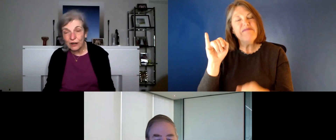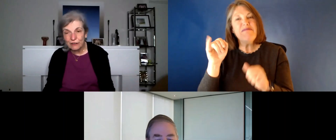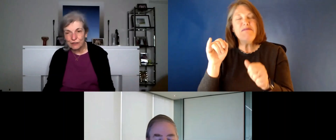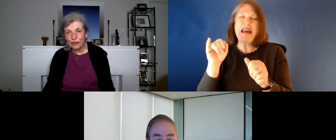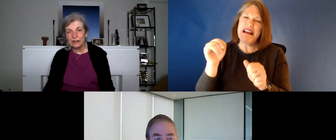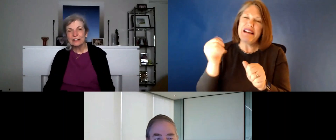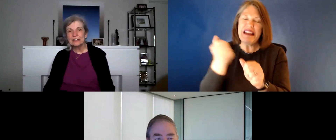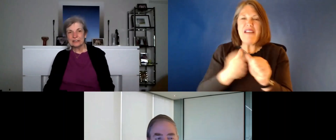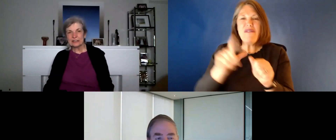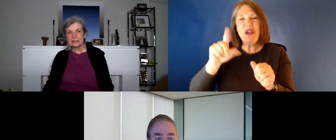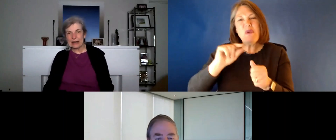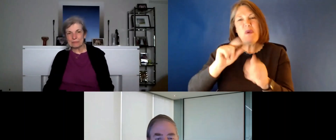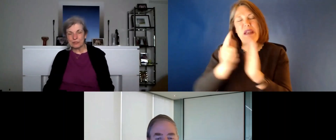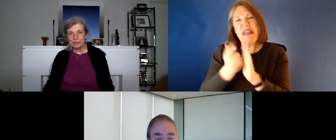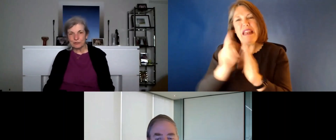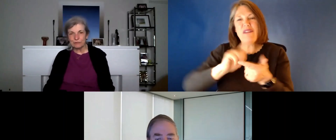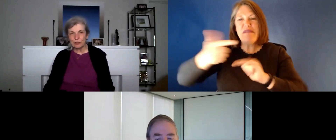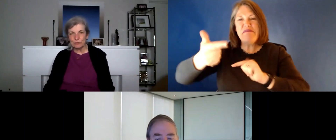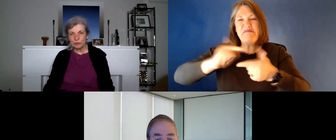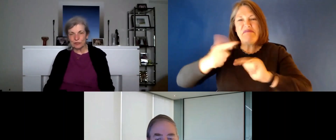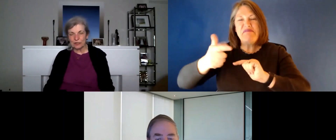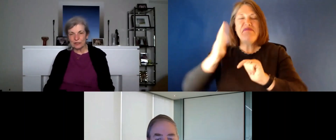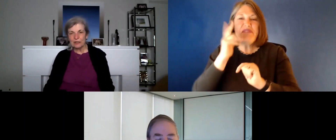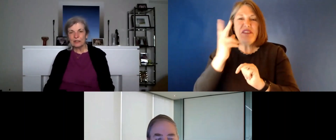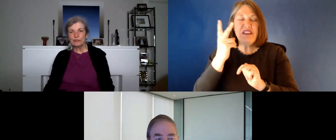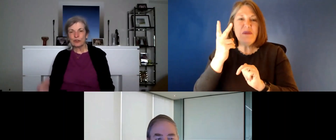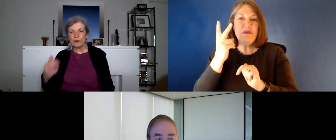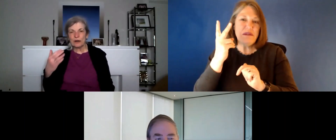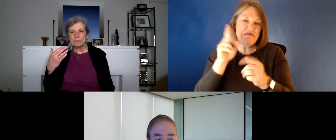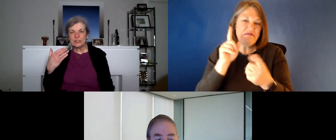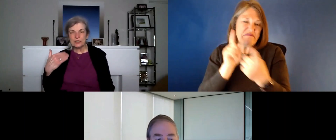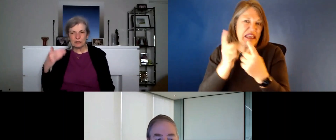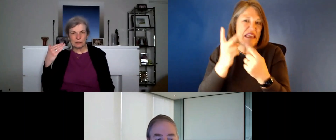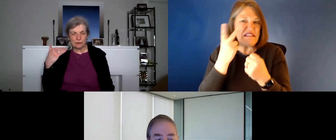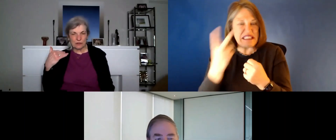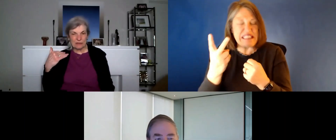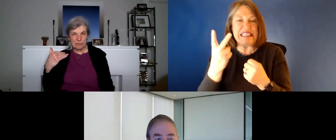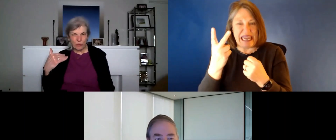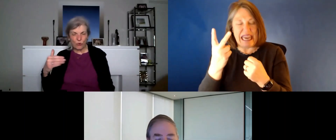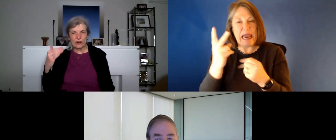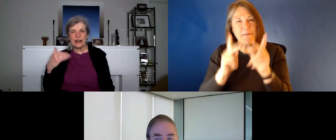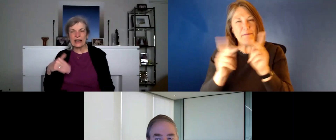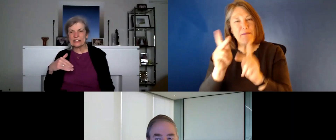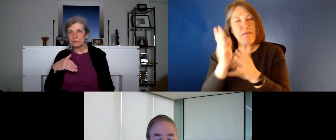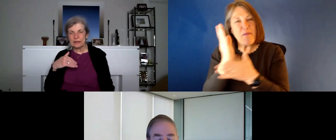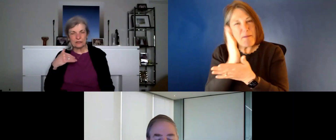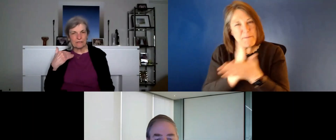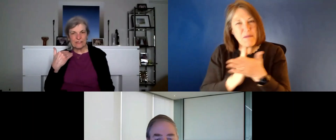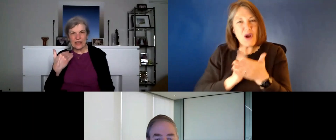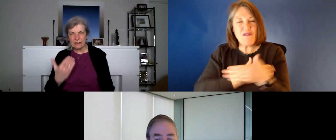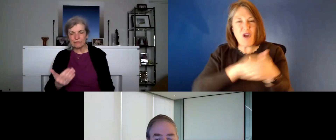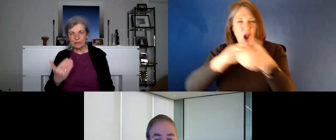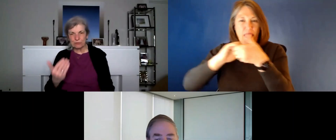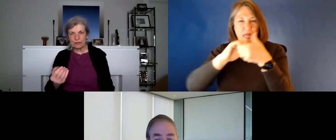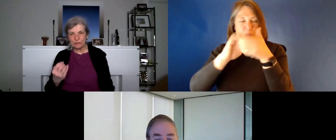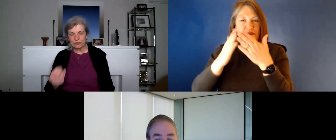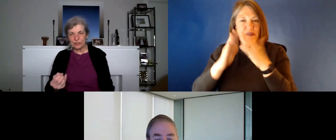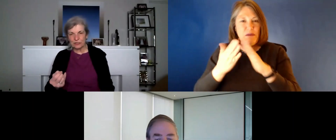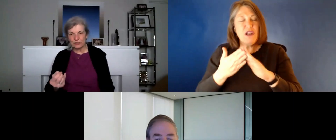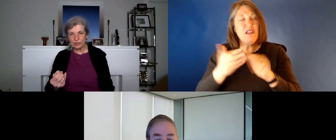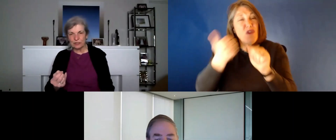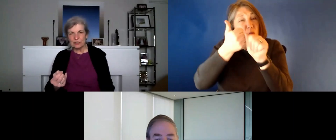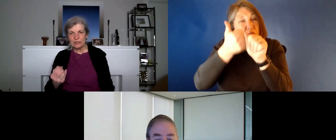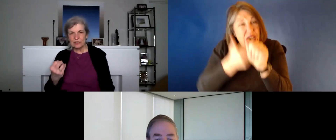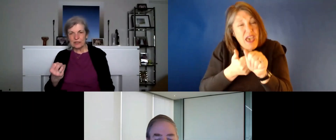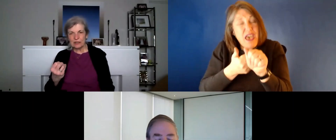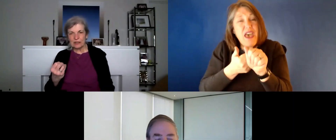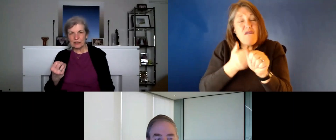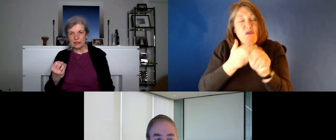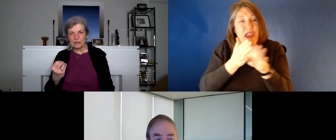member of our collaborative community. 06:19:41 An important part of every presentation